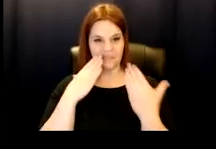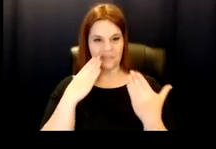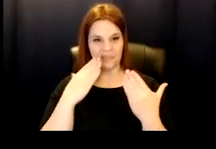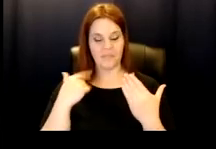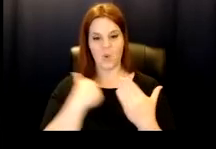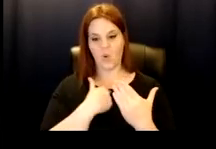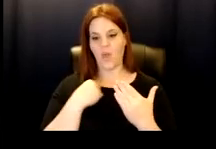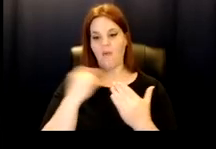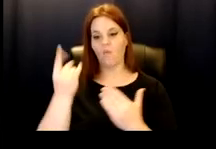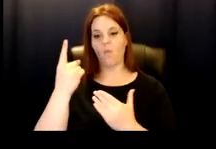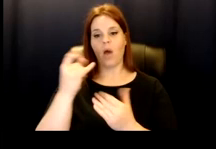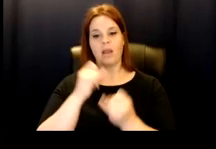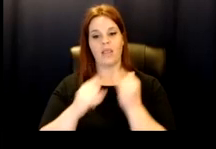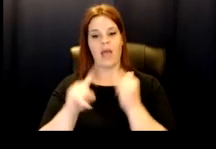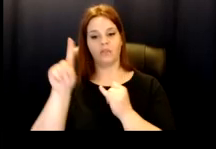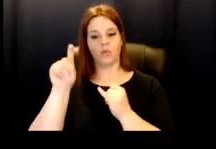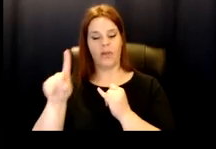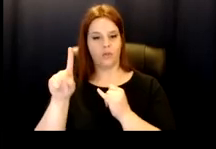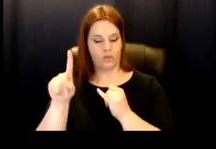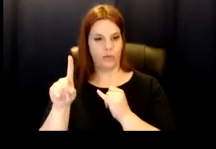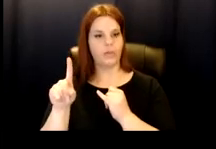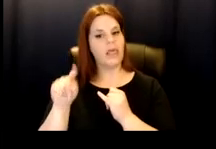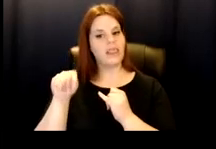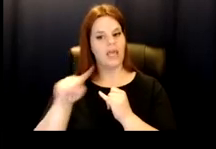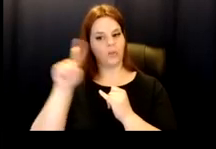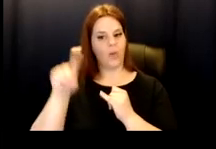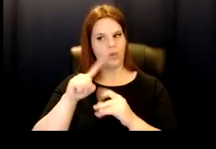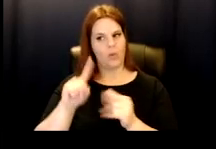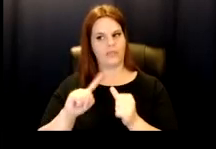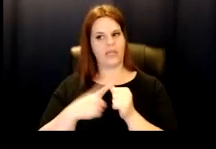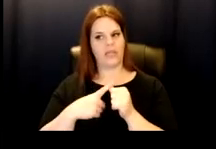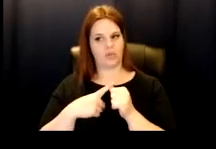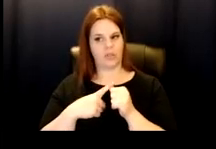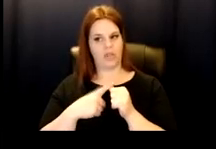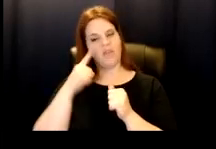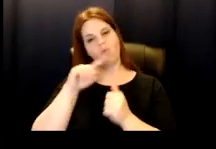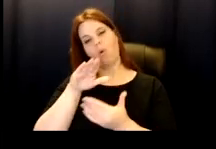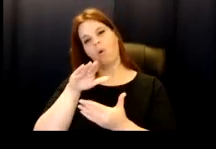we have one last question. This question was initially for the Mid Atlantic ADA Center,